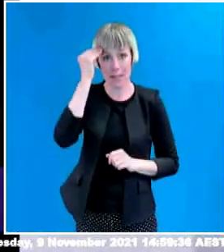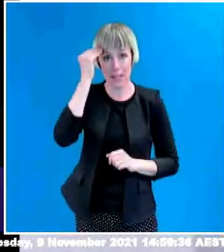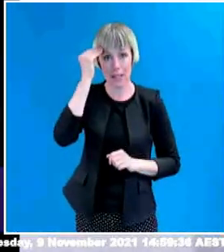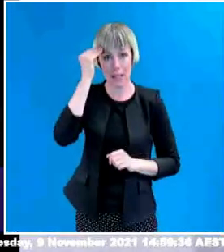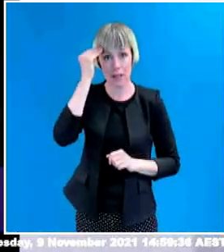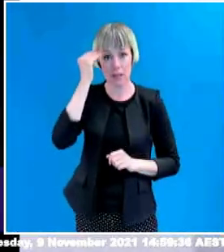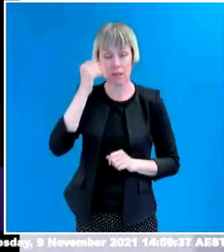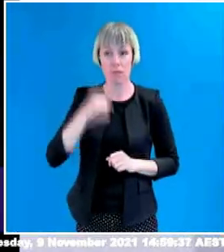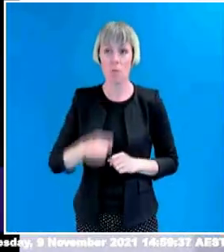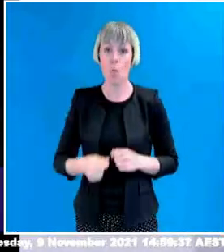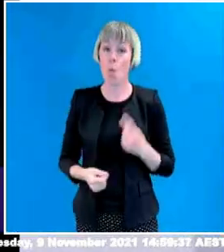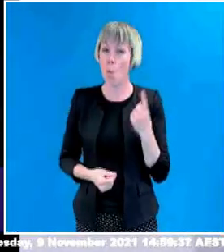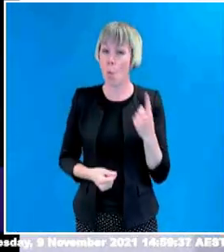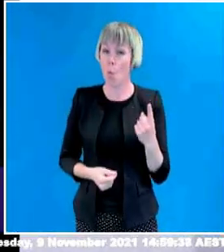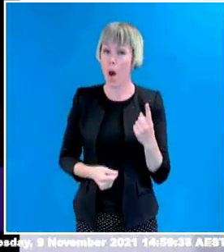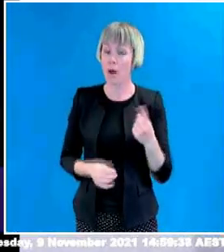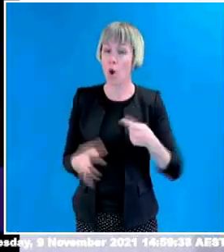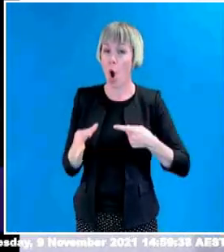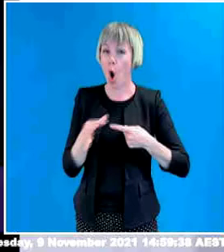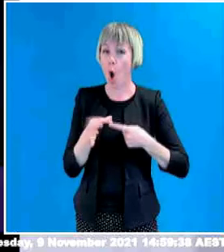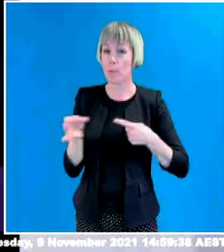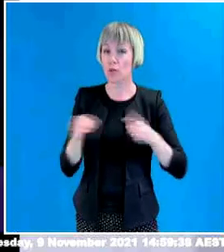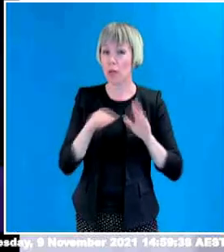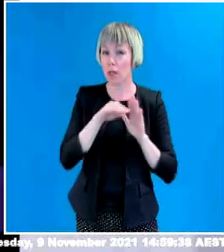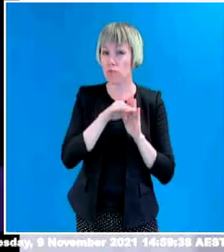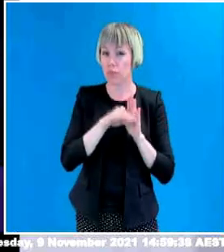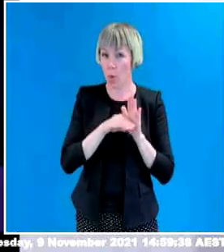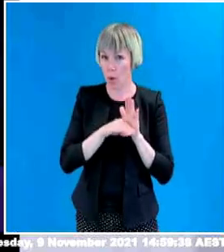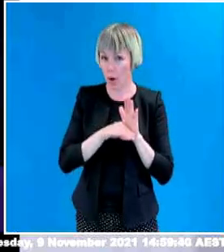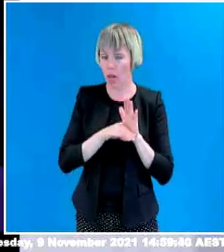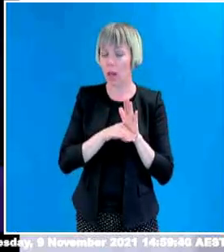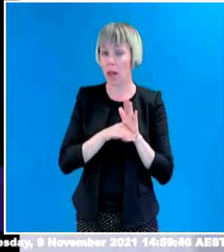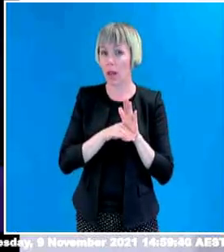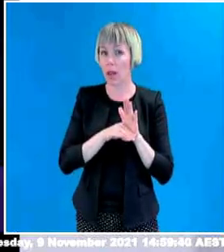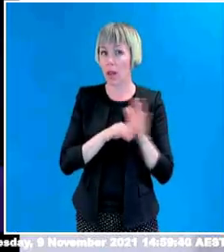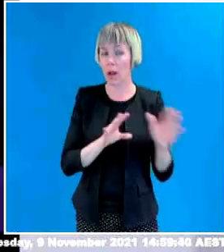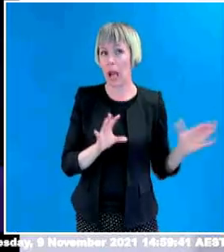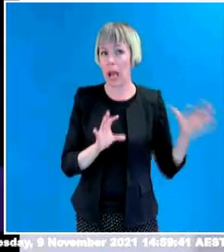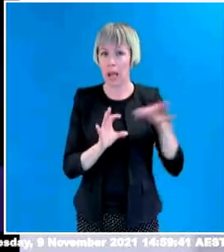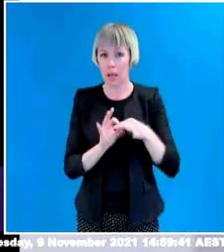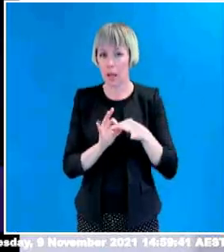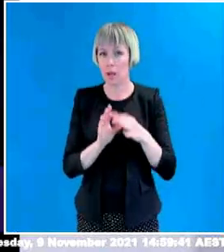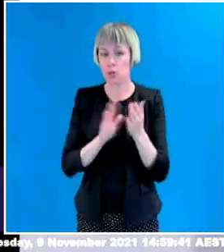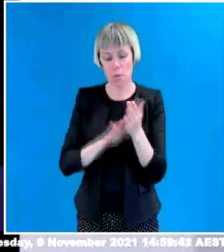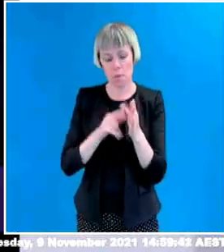optional protocol case that refers to the margin of appreciation, but I really